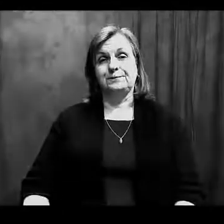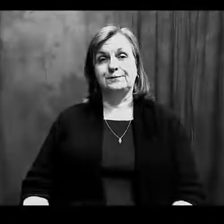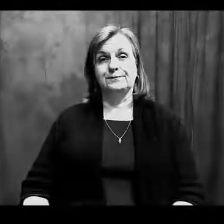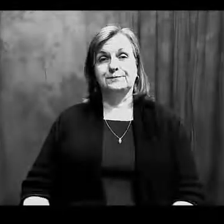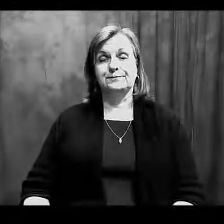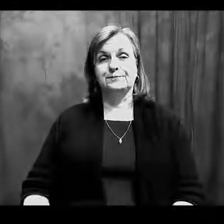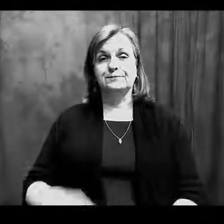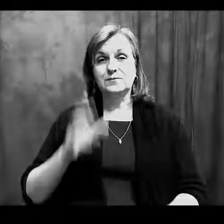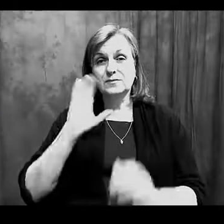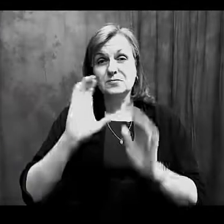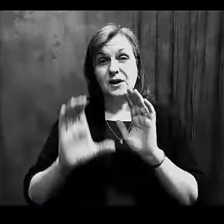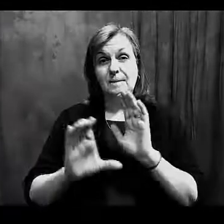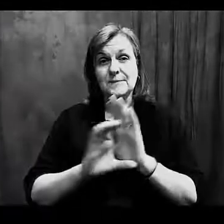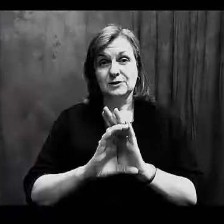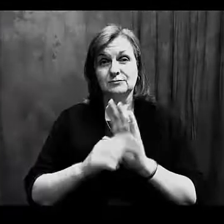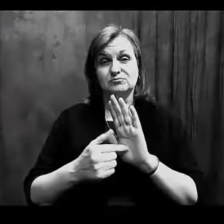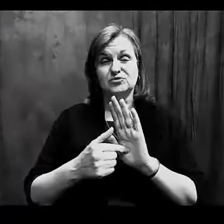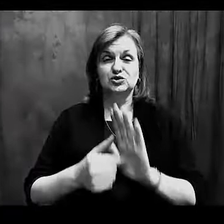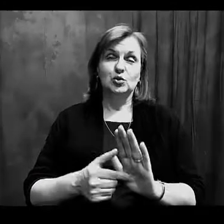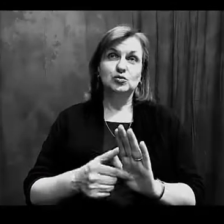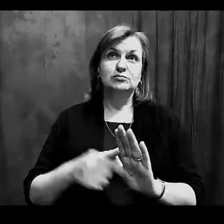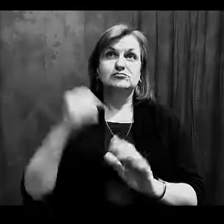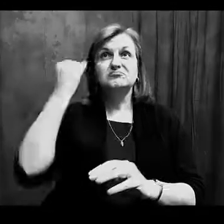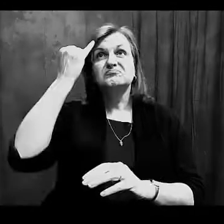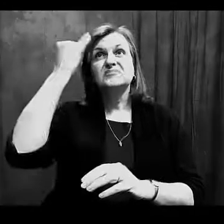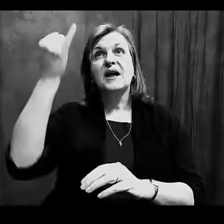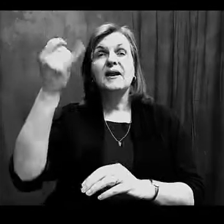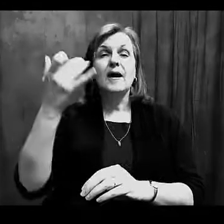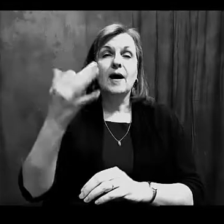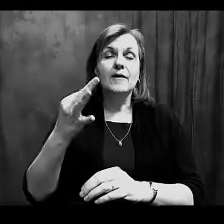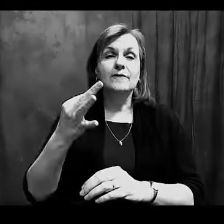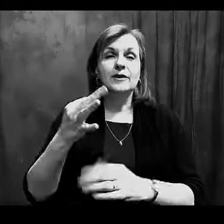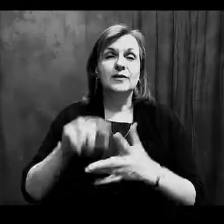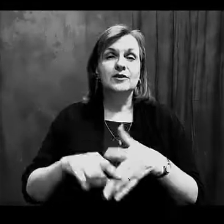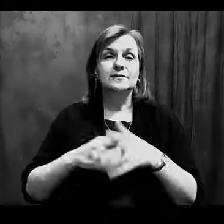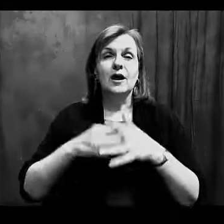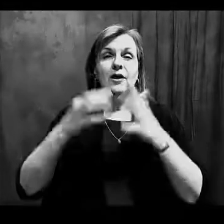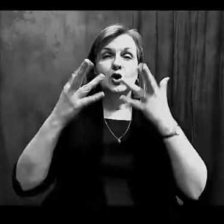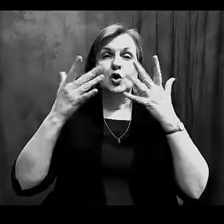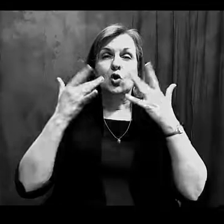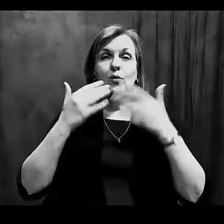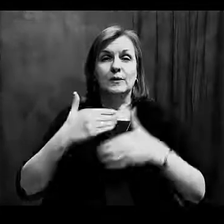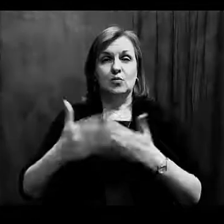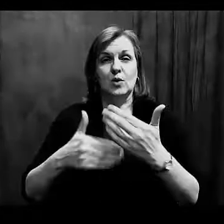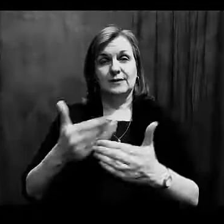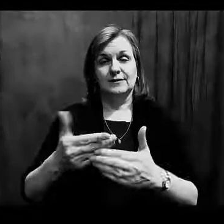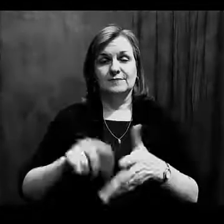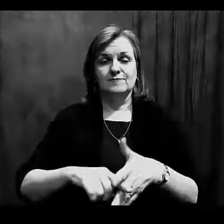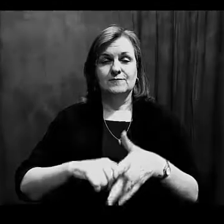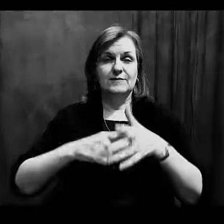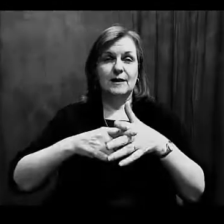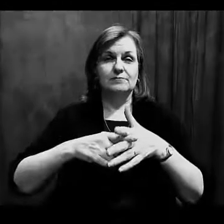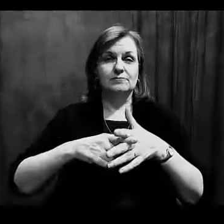so an artists rendition of the starting cooling process on the planet